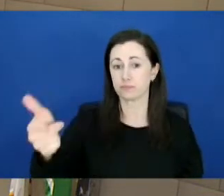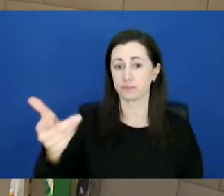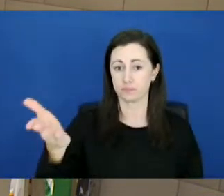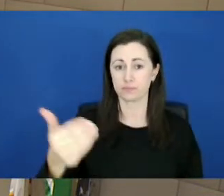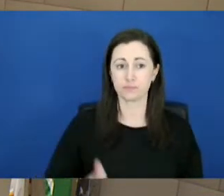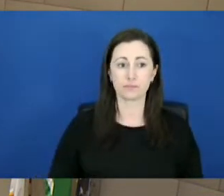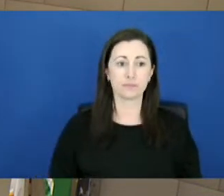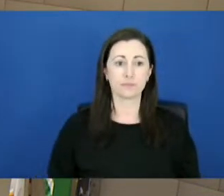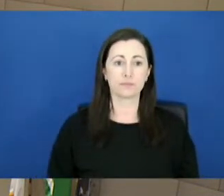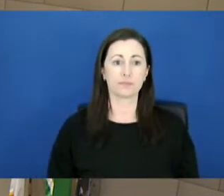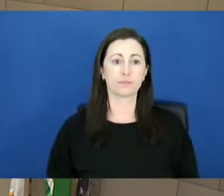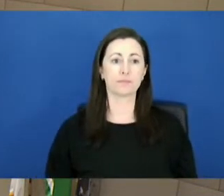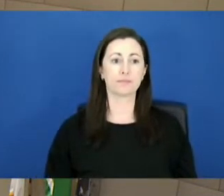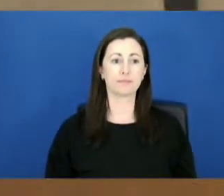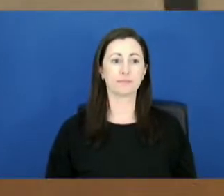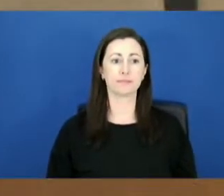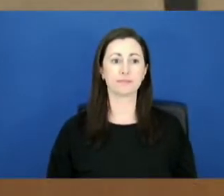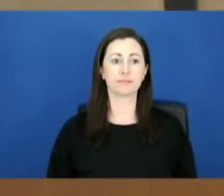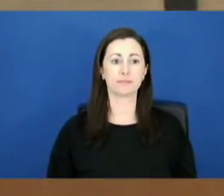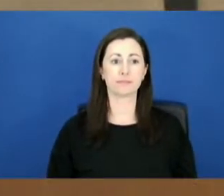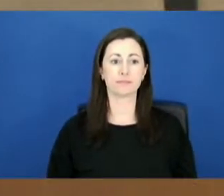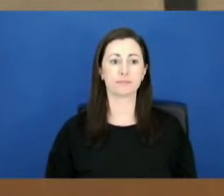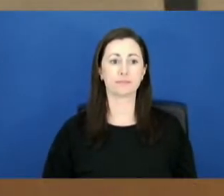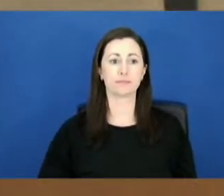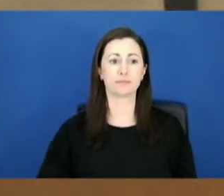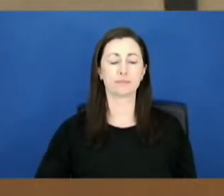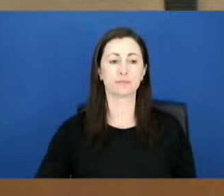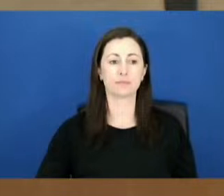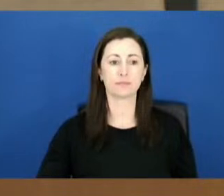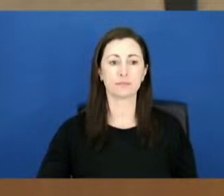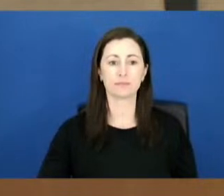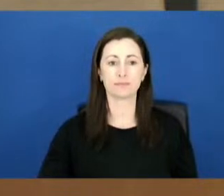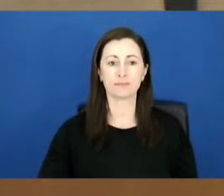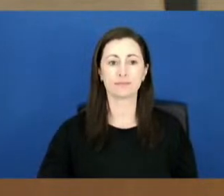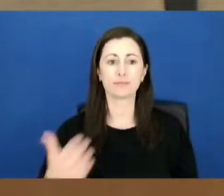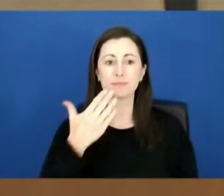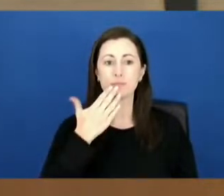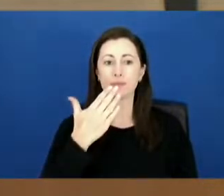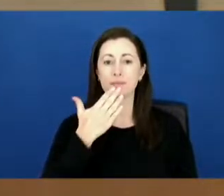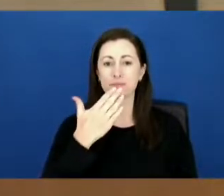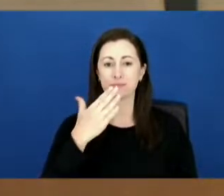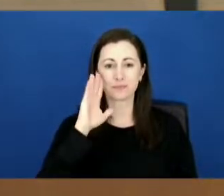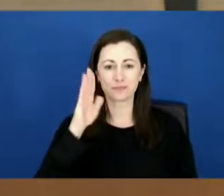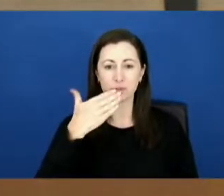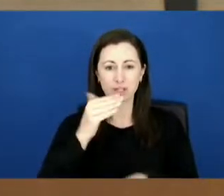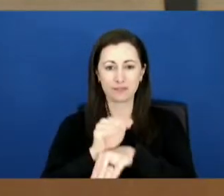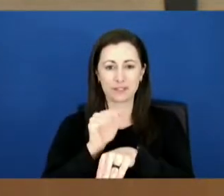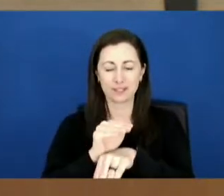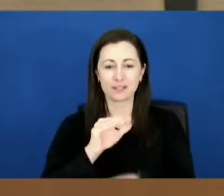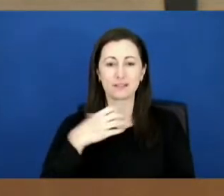THREE DIFFERENT PROJECTS. SO WE'LL TURN TWO OVER TO